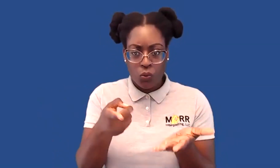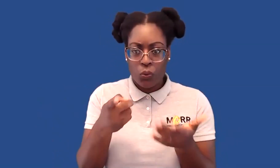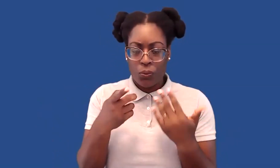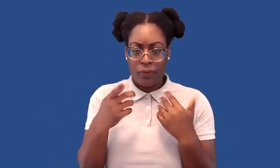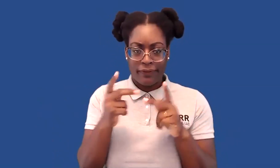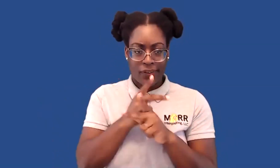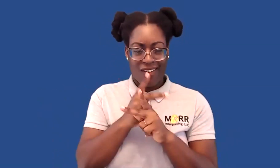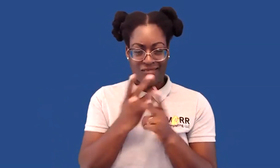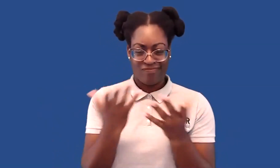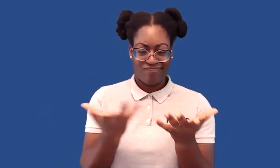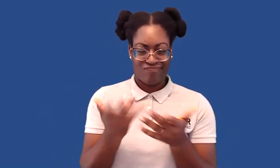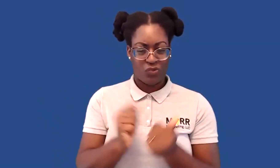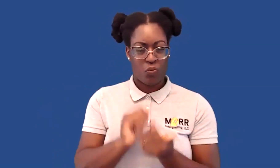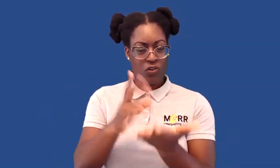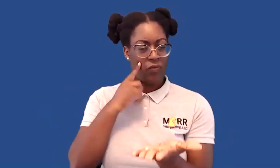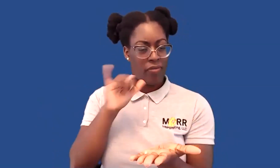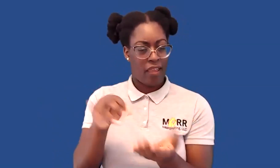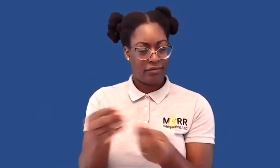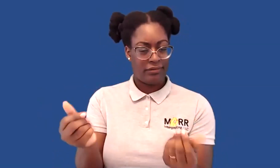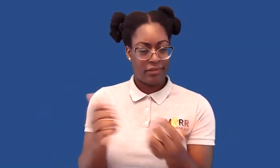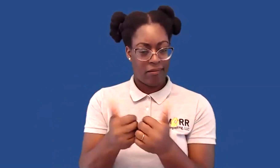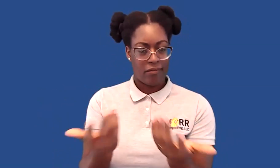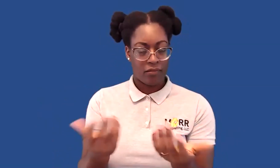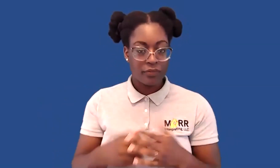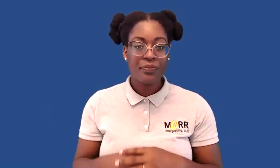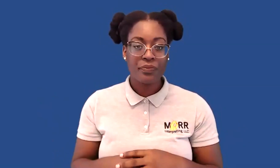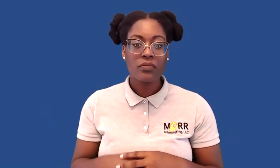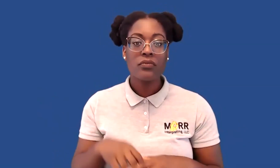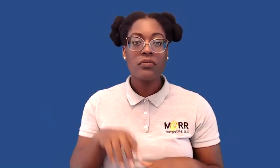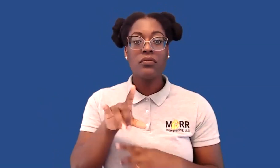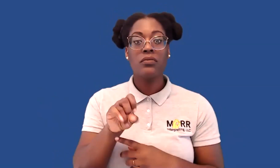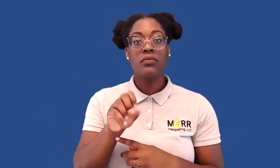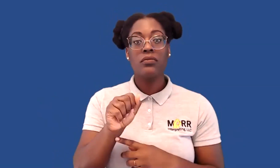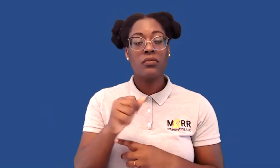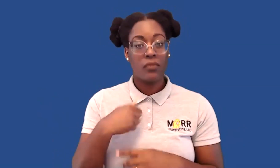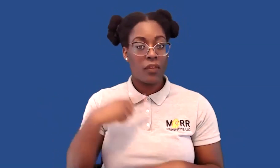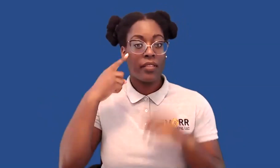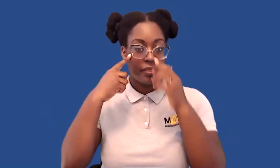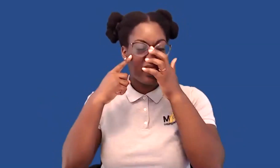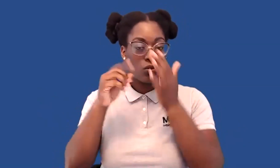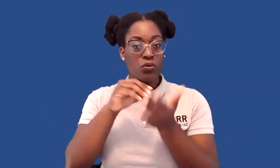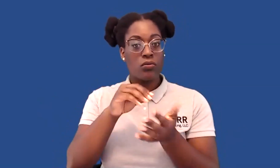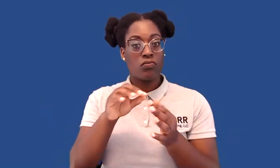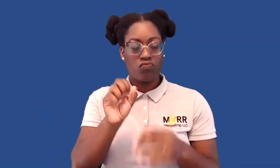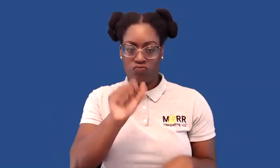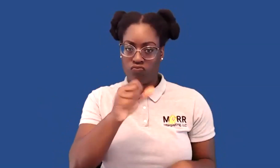I think that many students need to be aware of the choices that they have or options that they have.